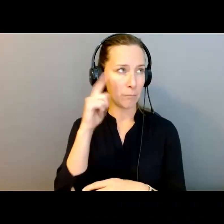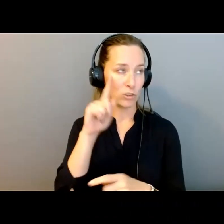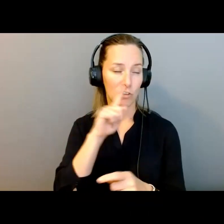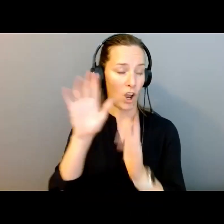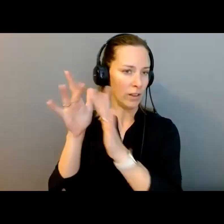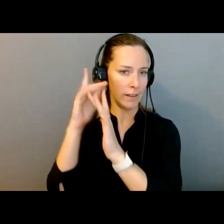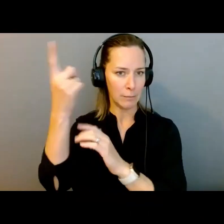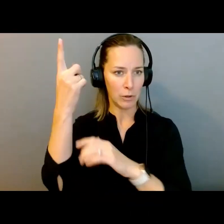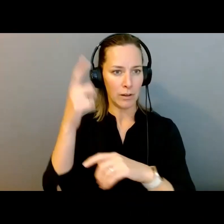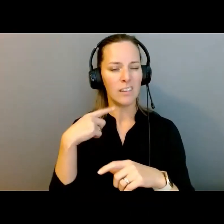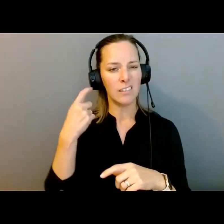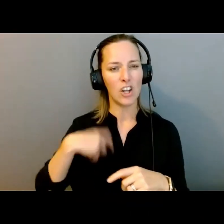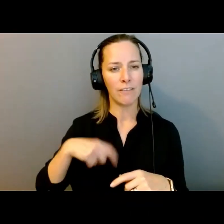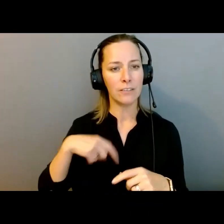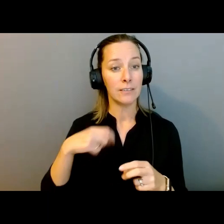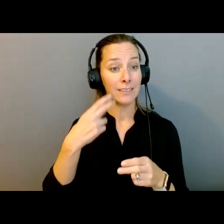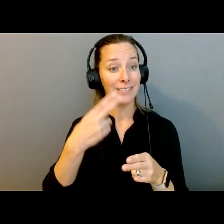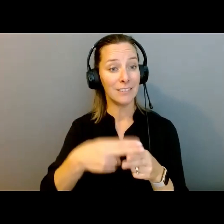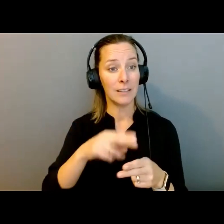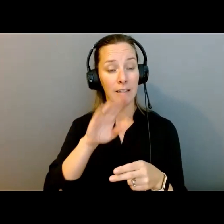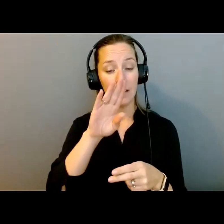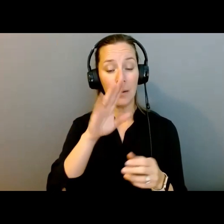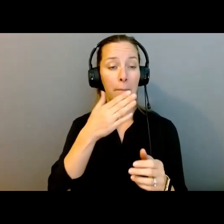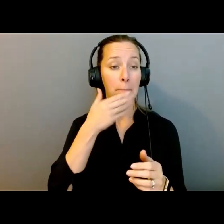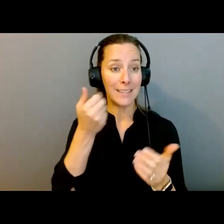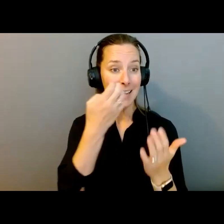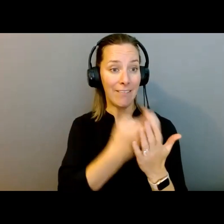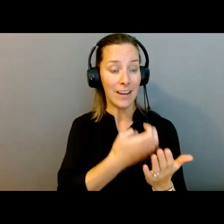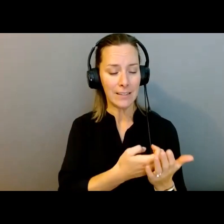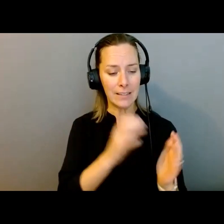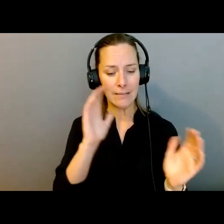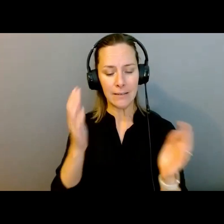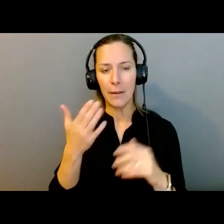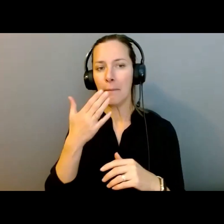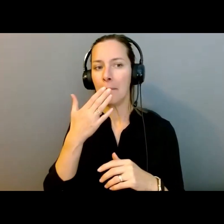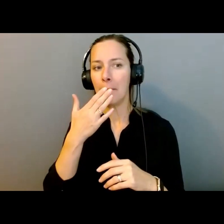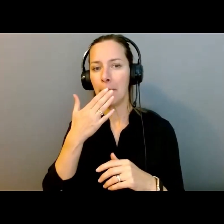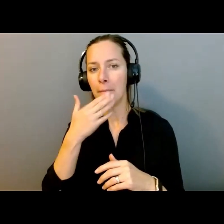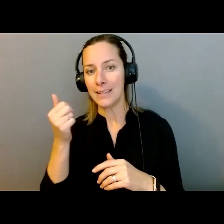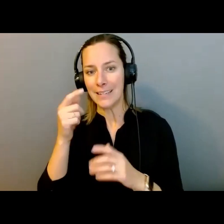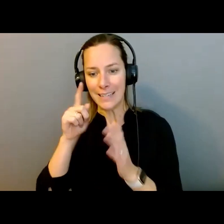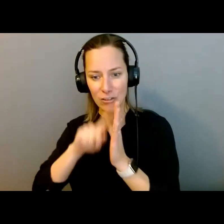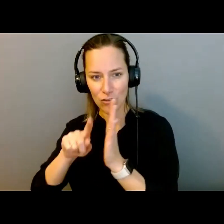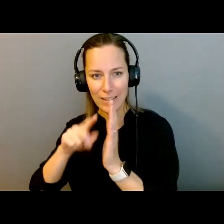at a conference called “Best Evidence versus Best Interests or Vested Interests” which was about how